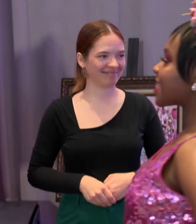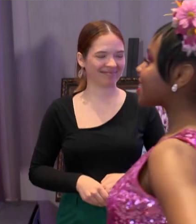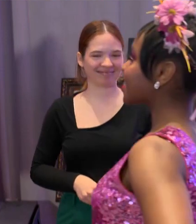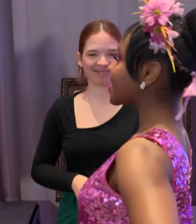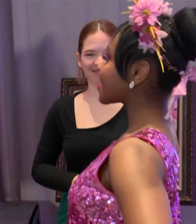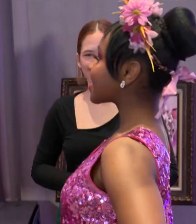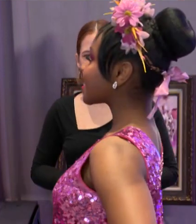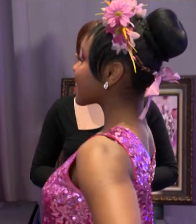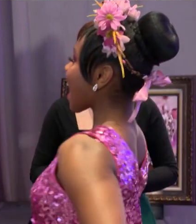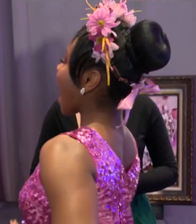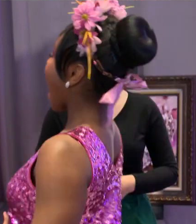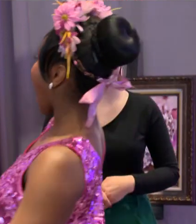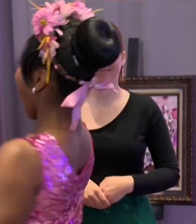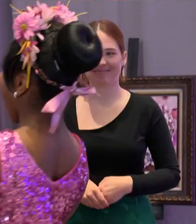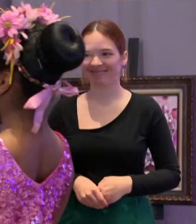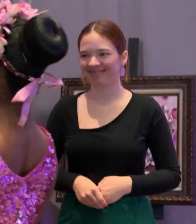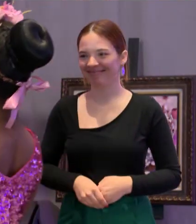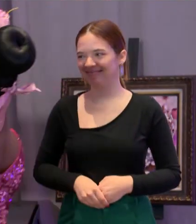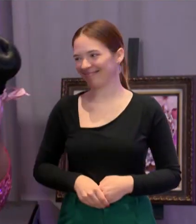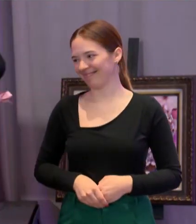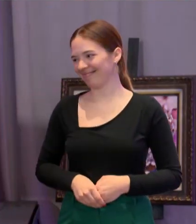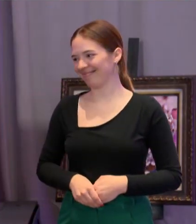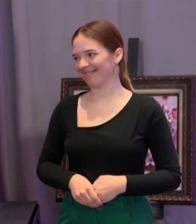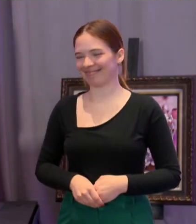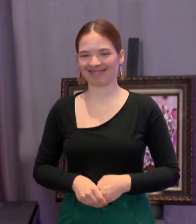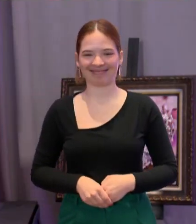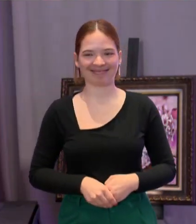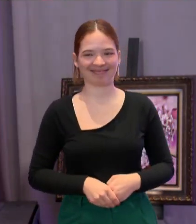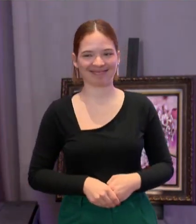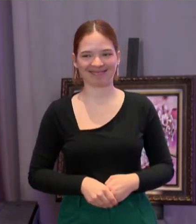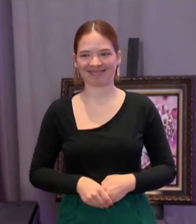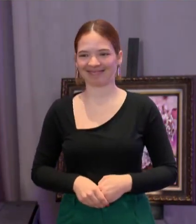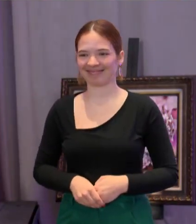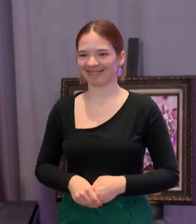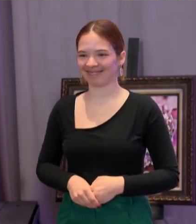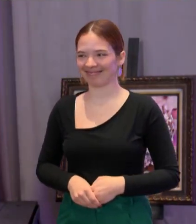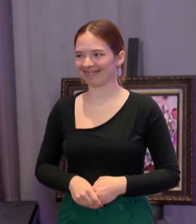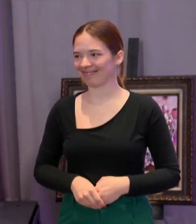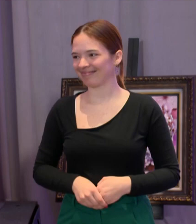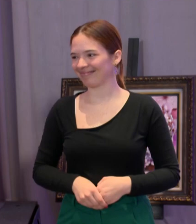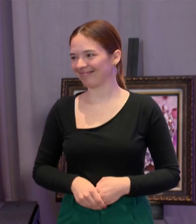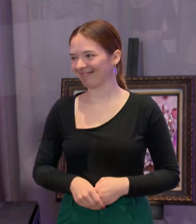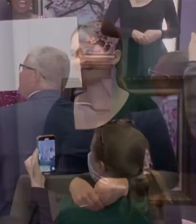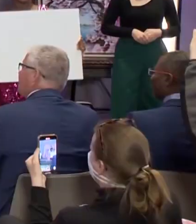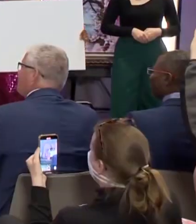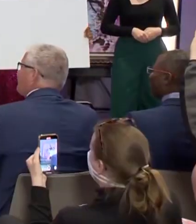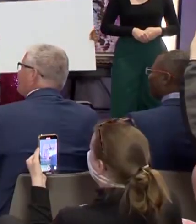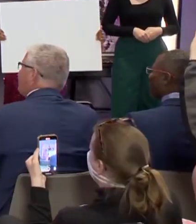A FESTIVAL IN BLOOM